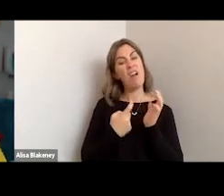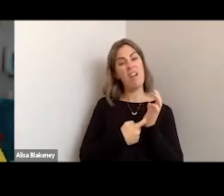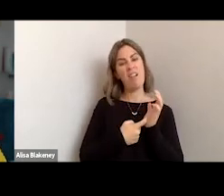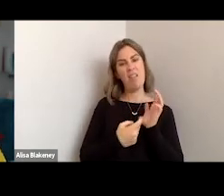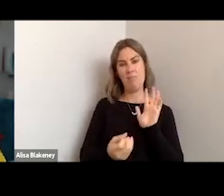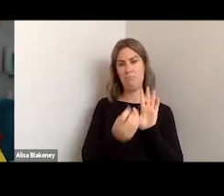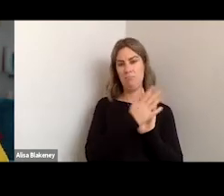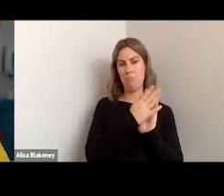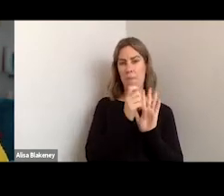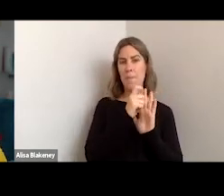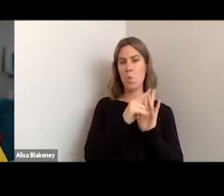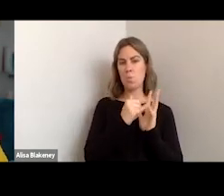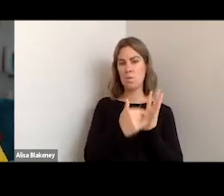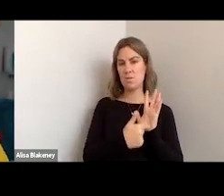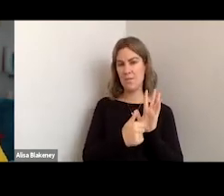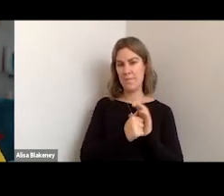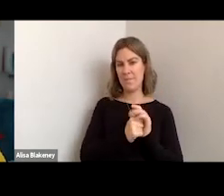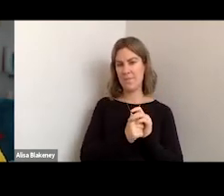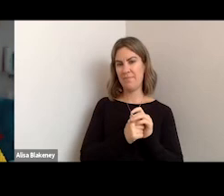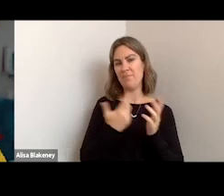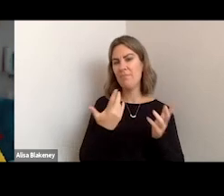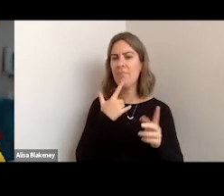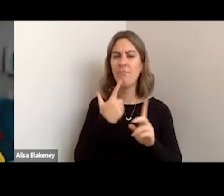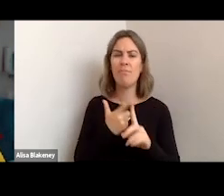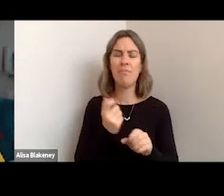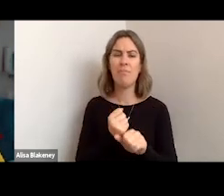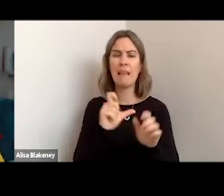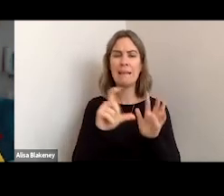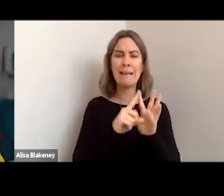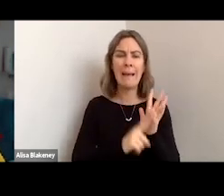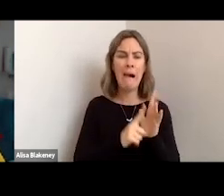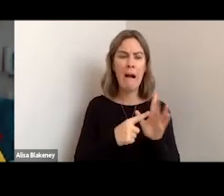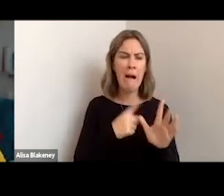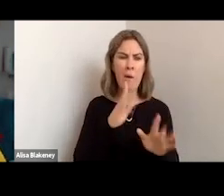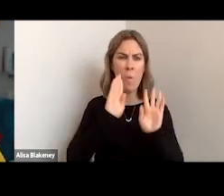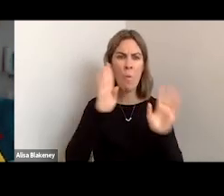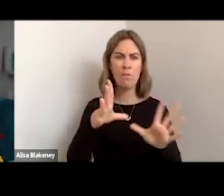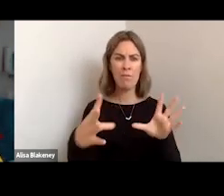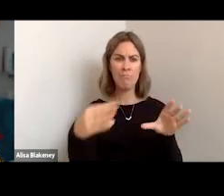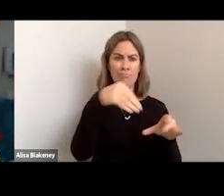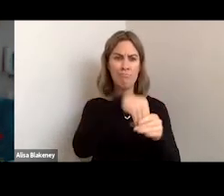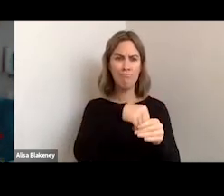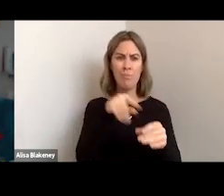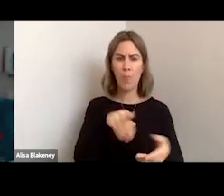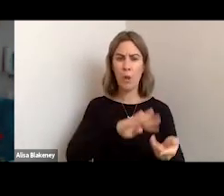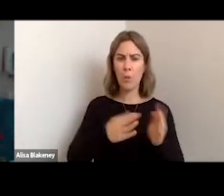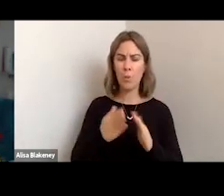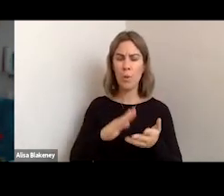I don't know. "Cecilia has been a wonderful contributor to the community this month and we want to profile her. Here's a little bit of